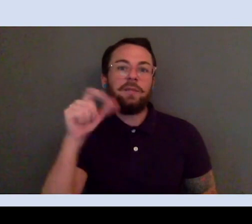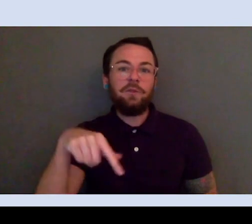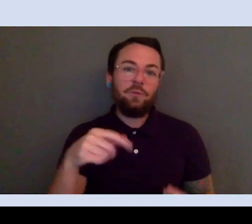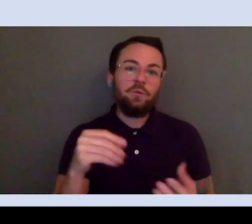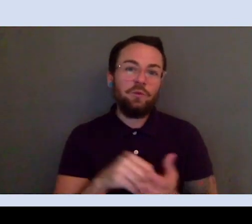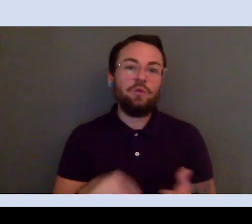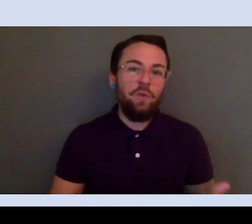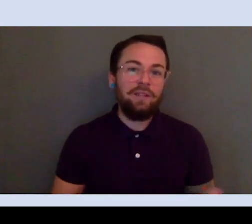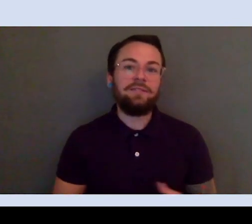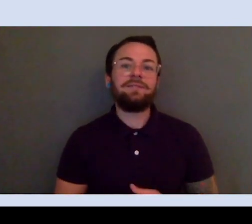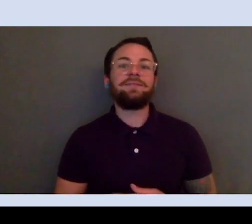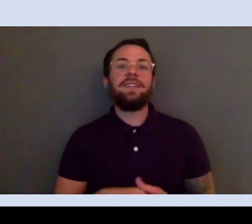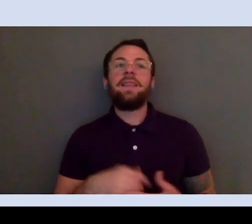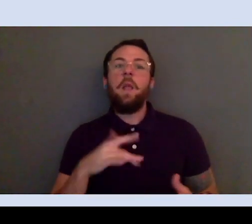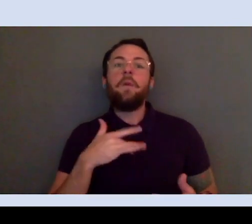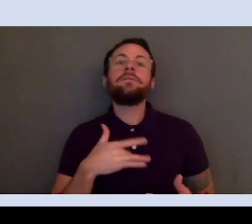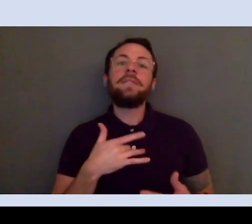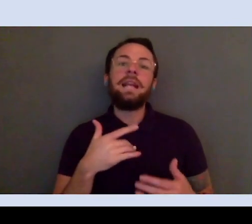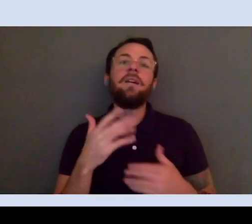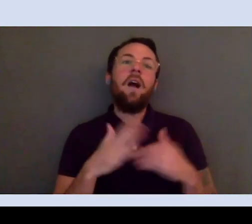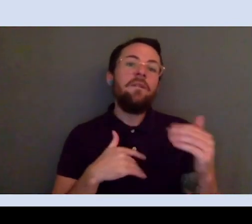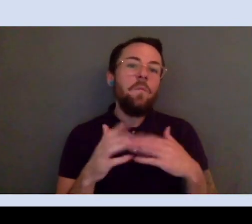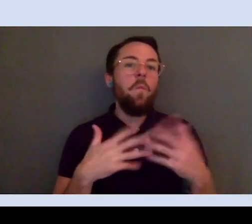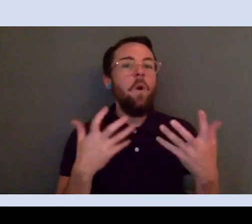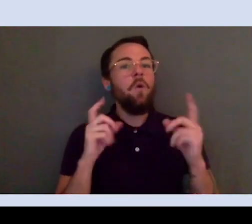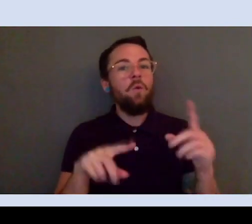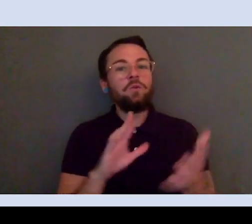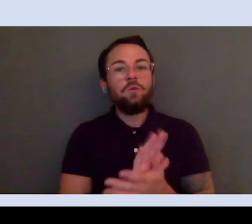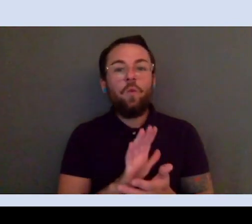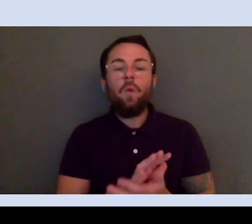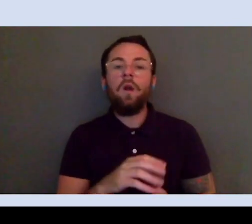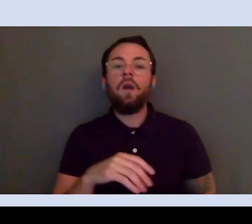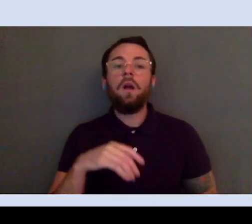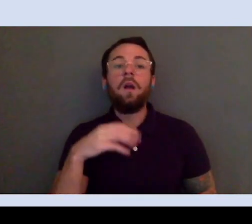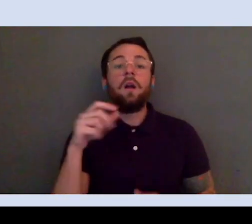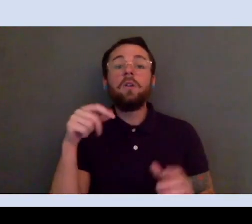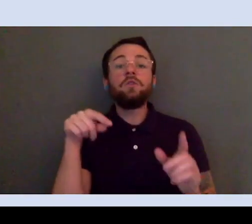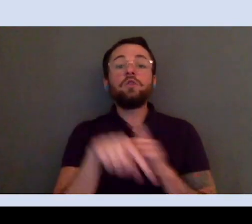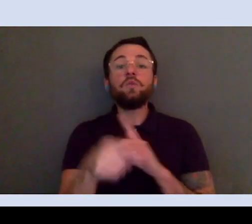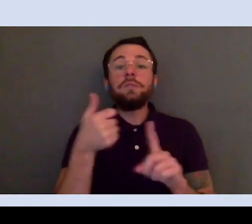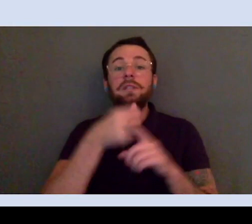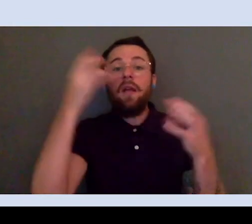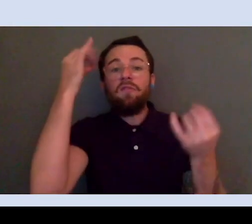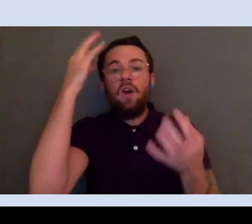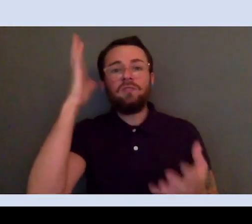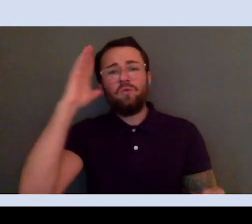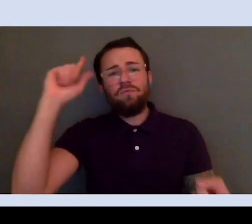It can make a huge difference providing support to LGBT students in your environment.